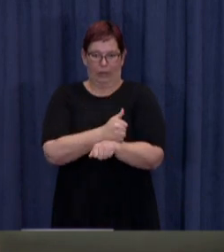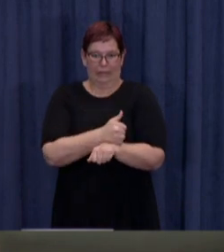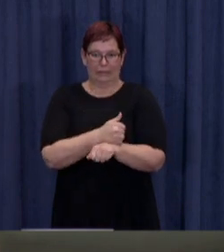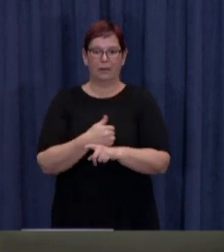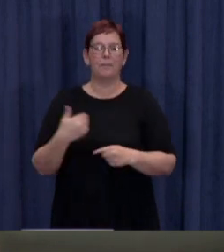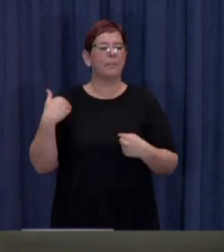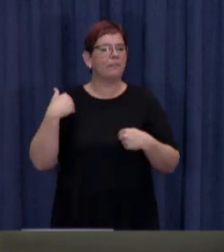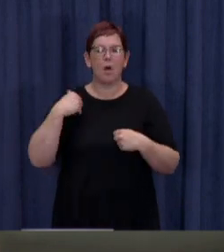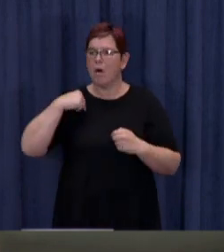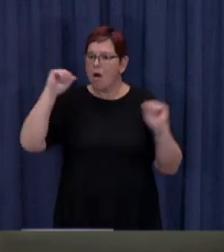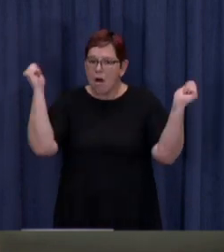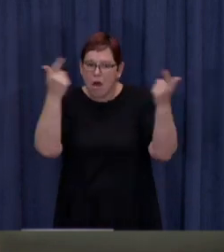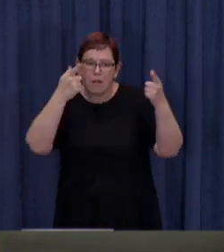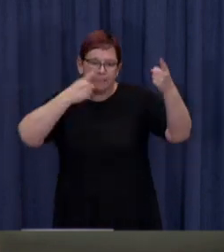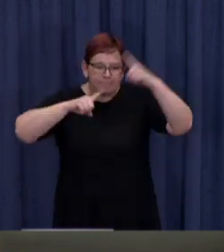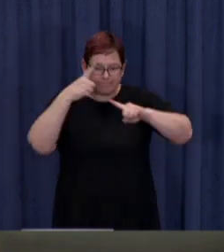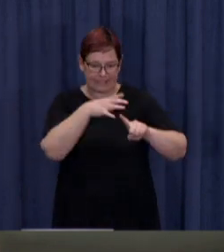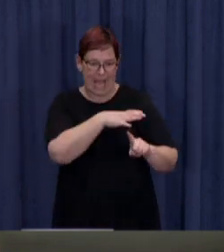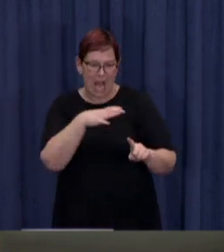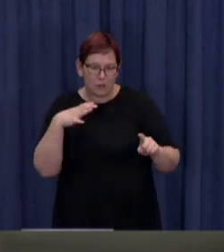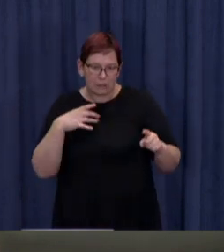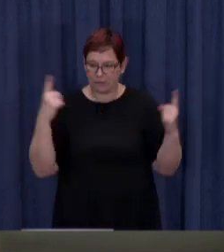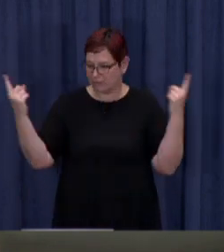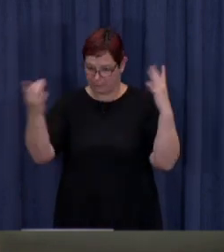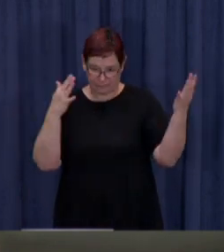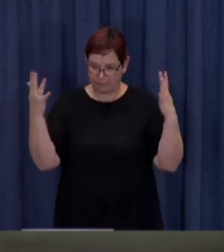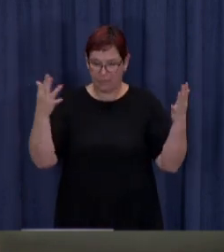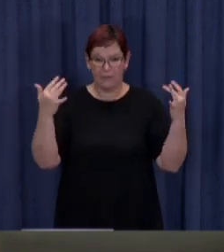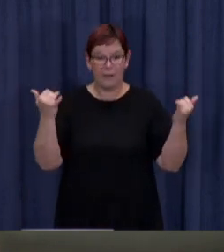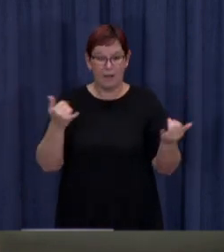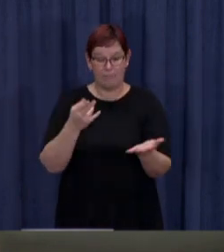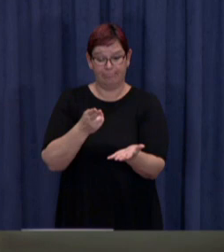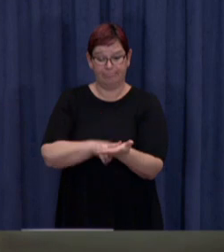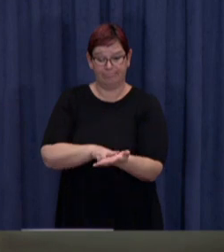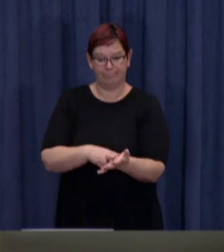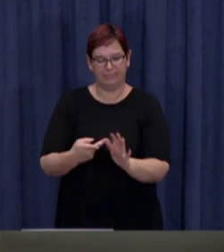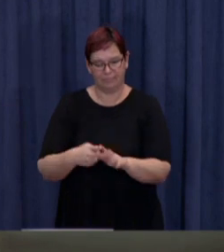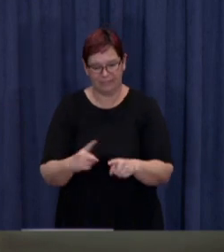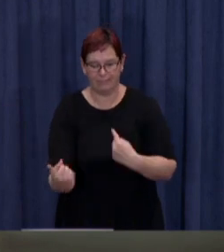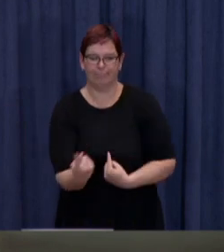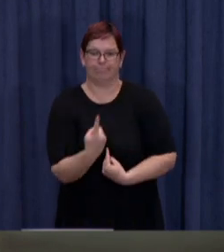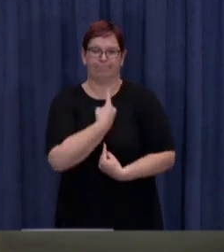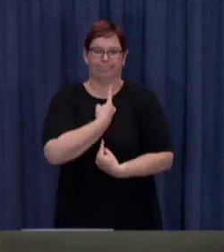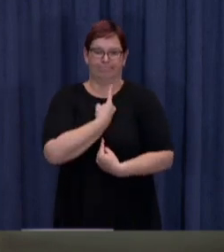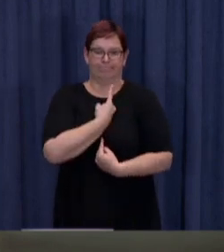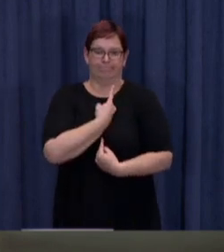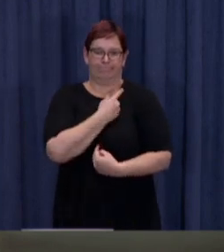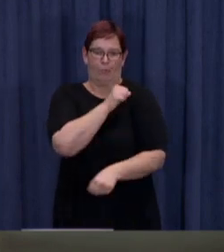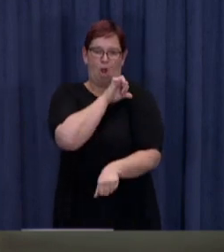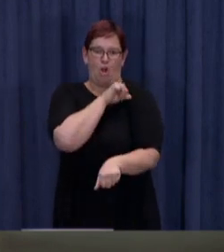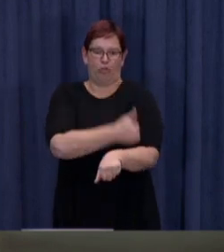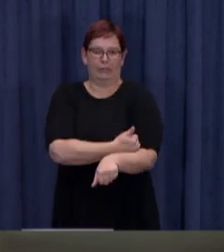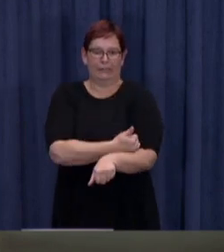ordered today was very important that I welcome it as another step alongside what we're doing to make sure that we stop the spread of this virus and get